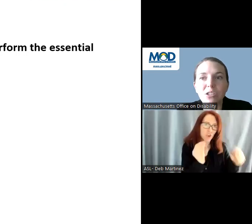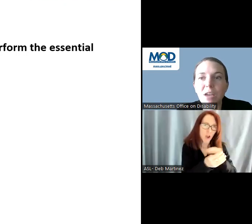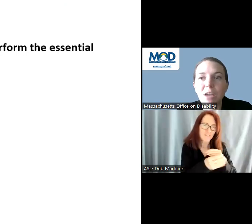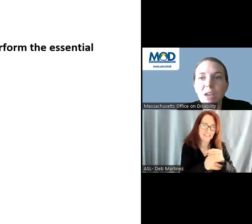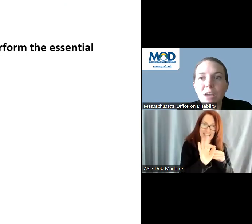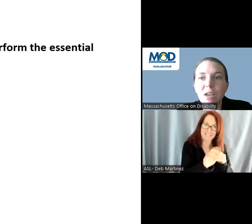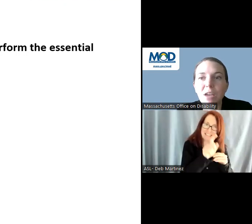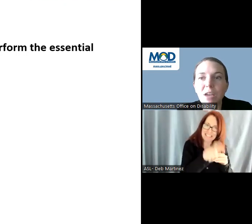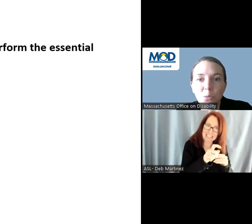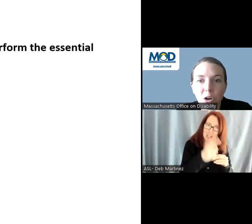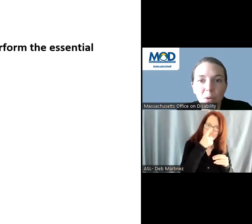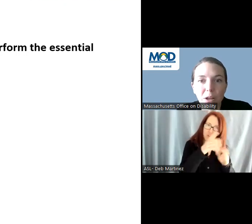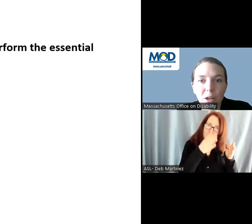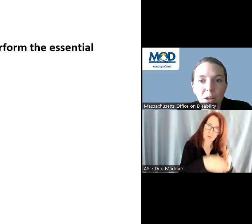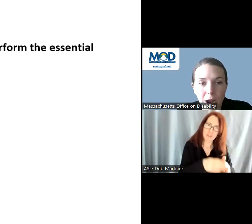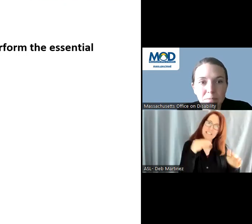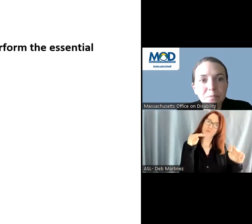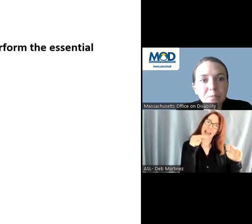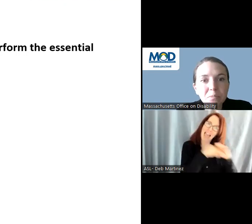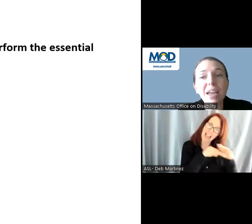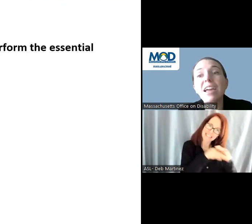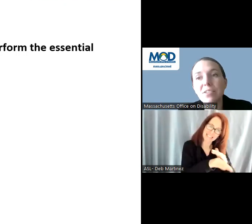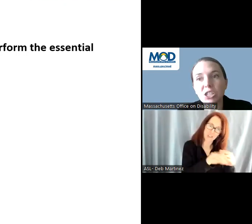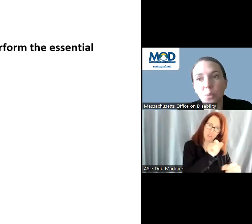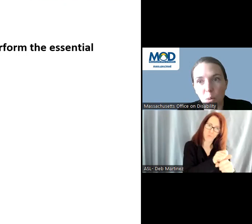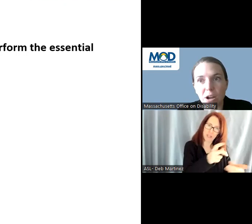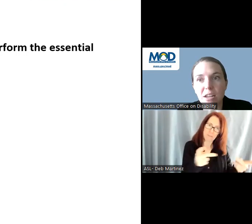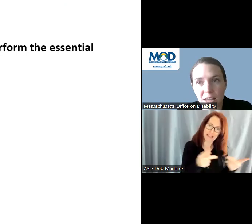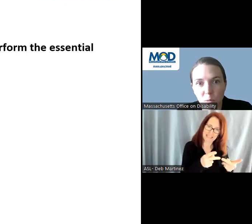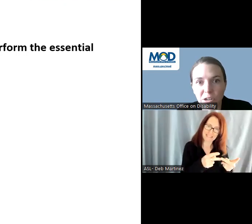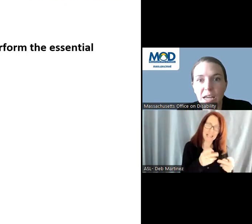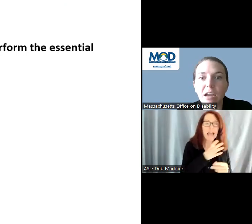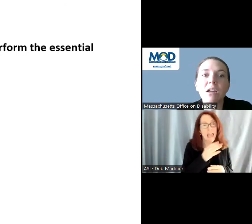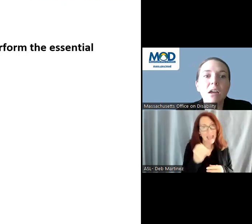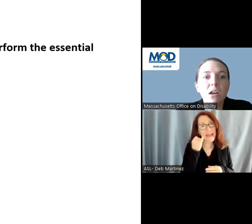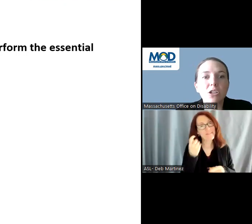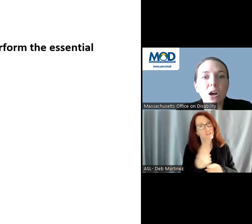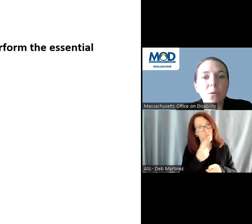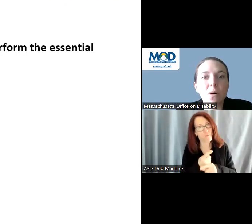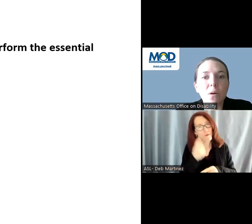person to be able to access the workplace right and if it's appropriate and that works at it so